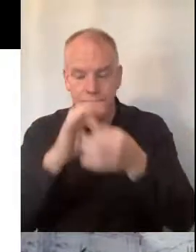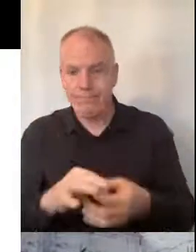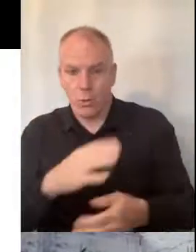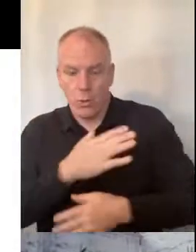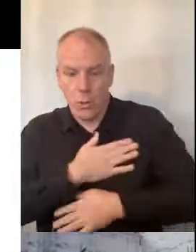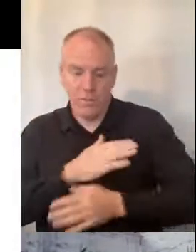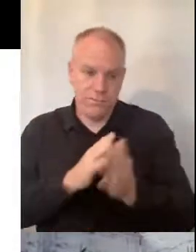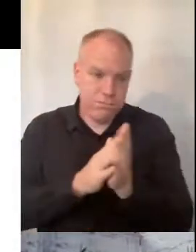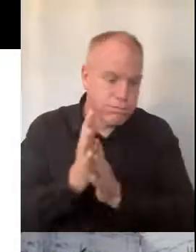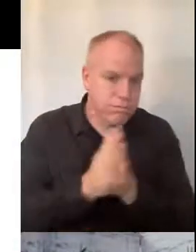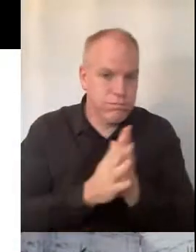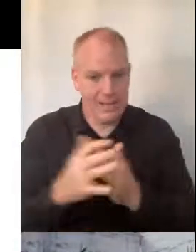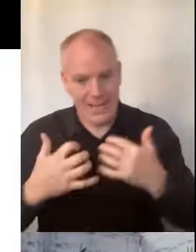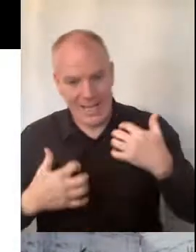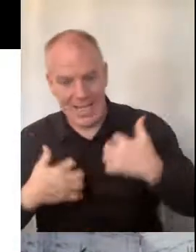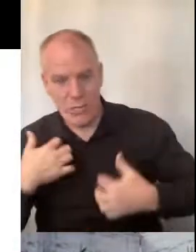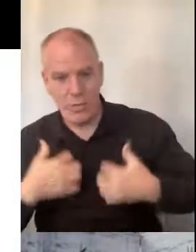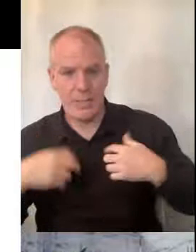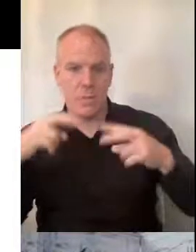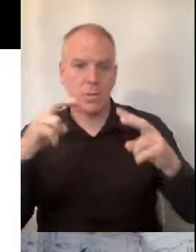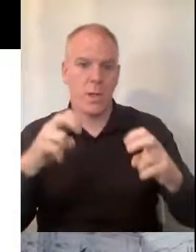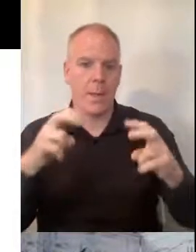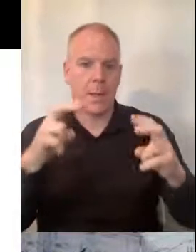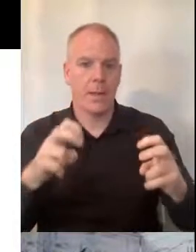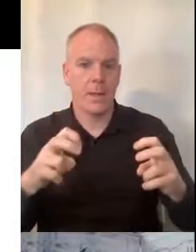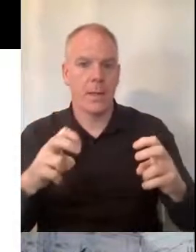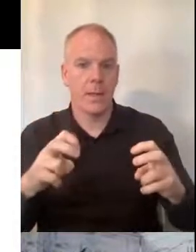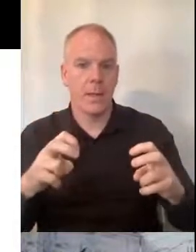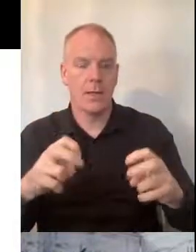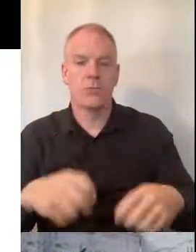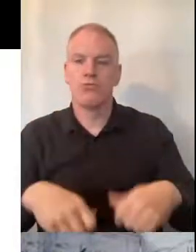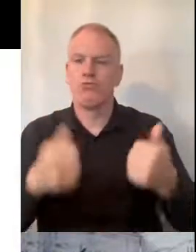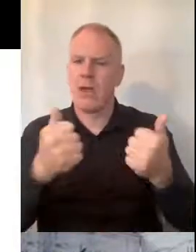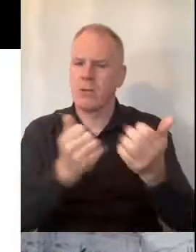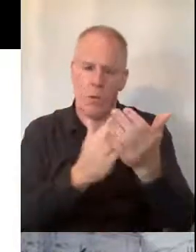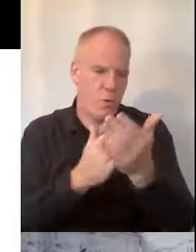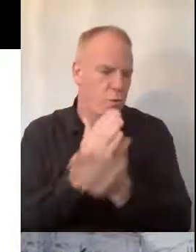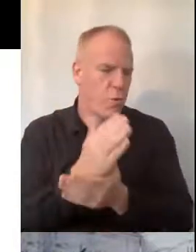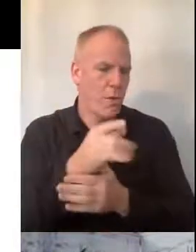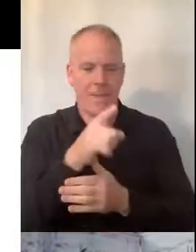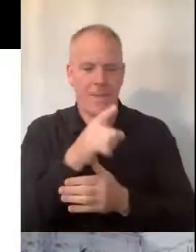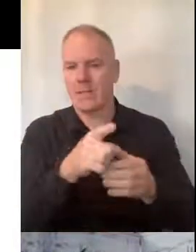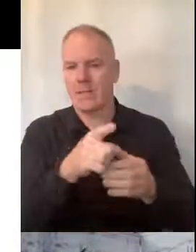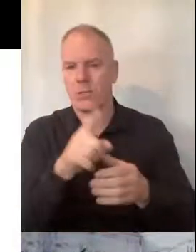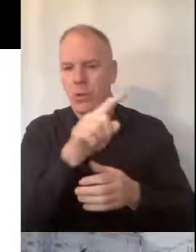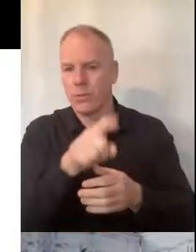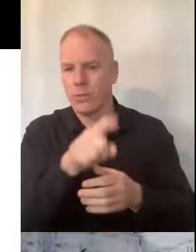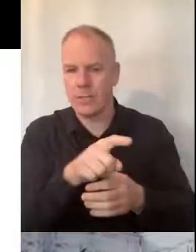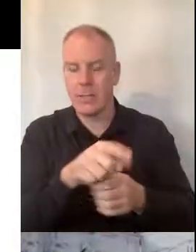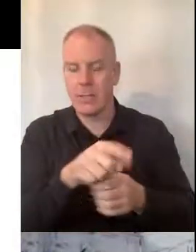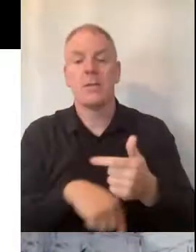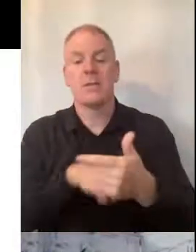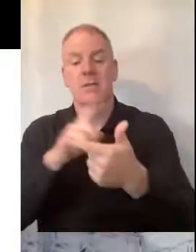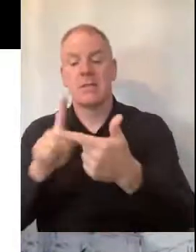really interested in the topic and you are just thriving in that module. You may take be taking a module at the